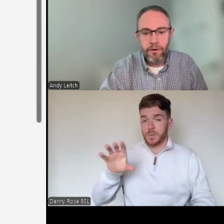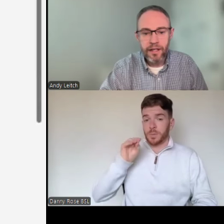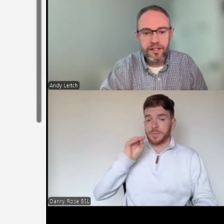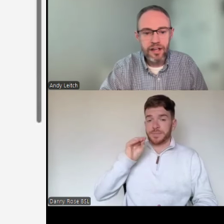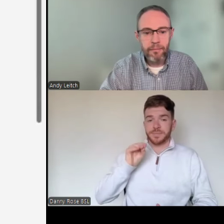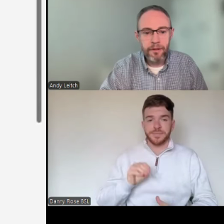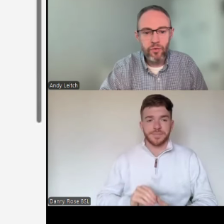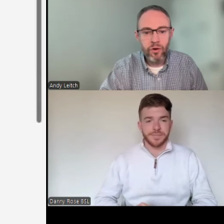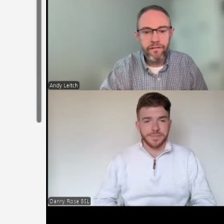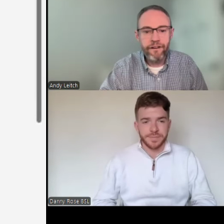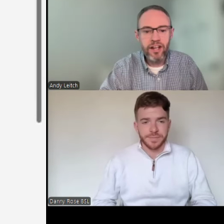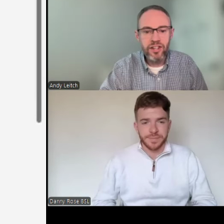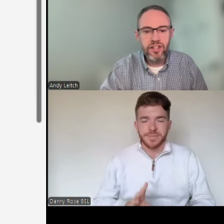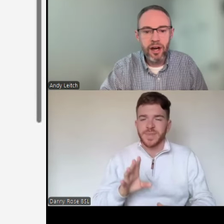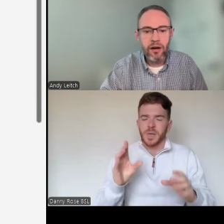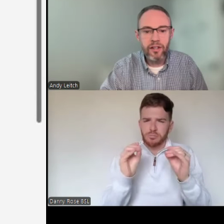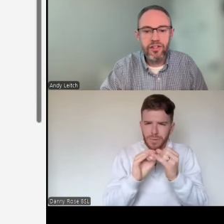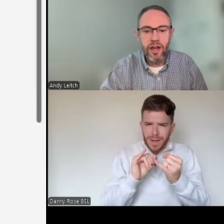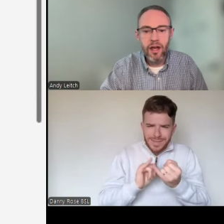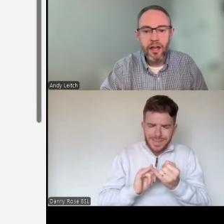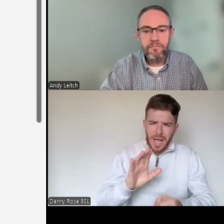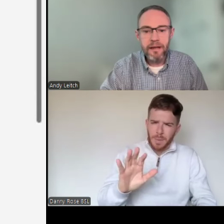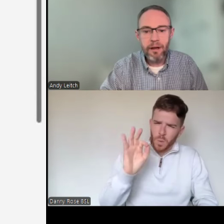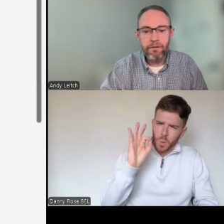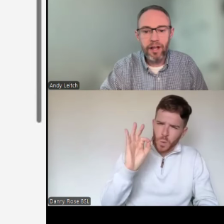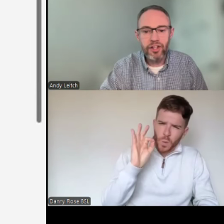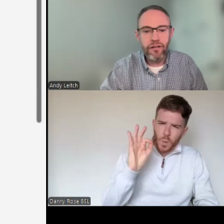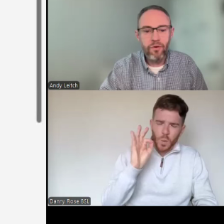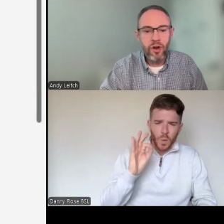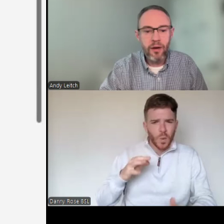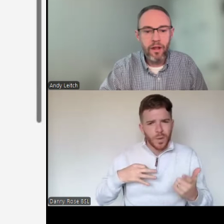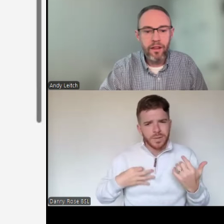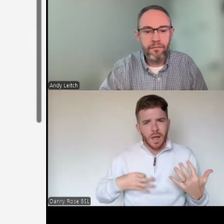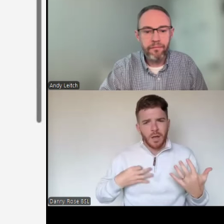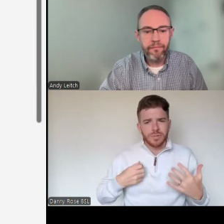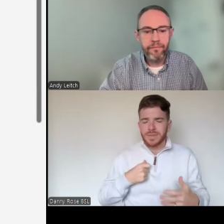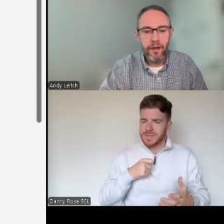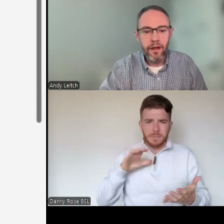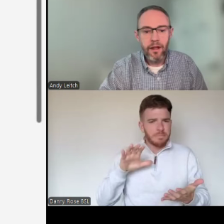Brandy Snap is one of the finest guitarists it's been my pleasure of working with.